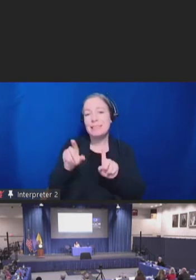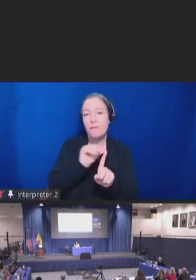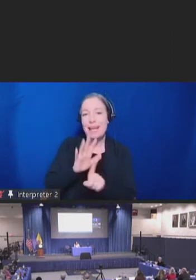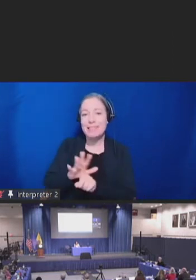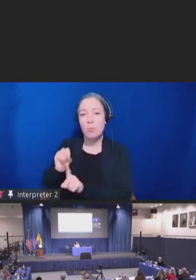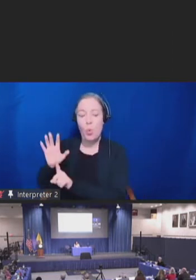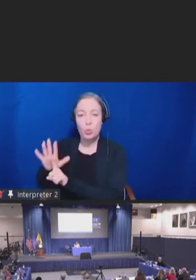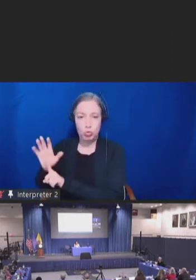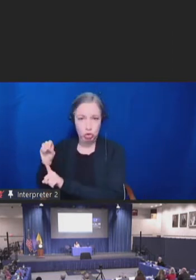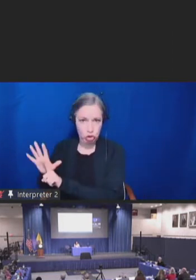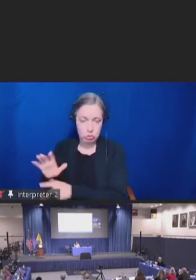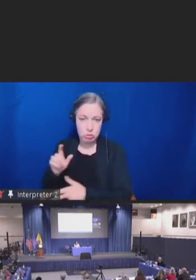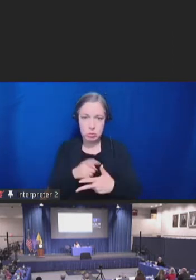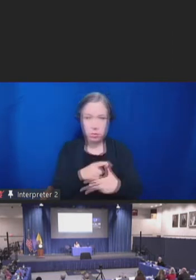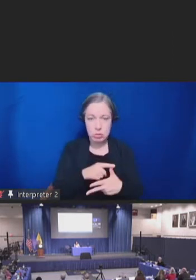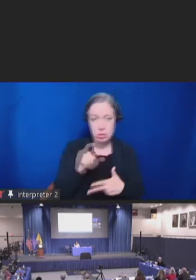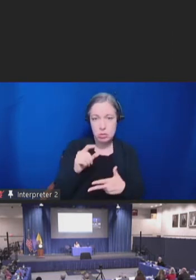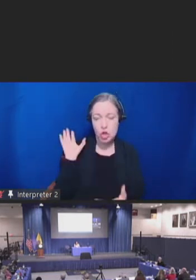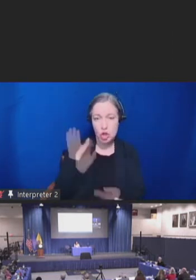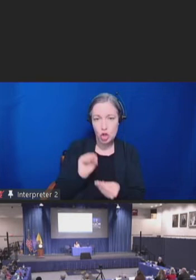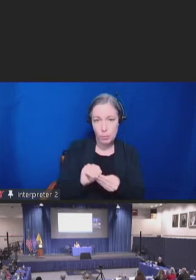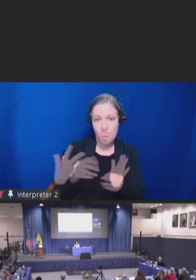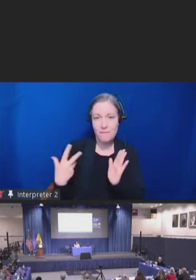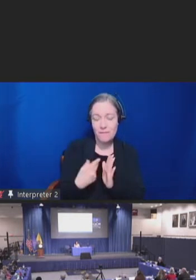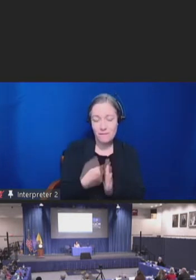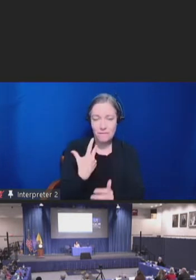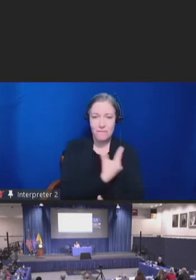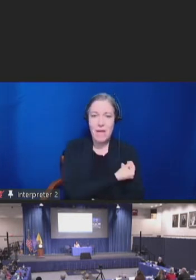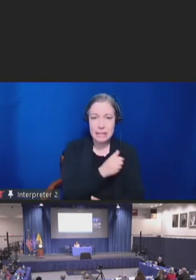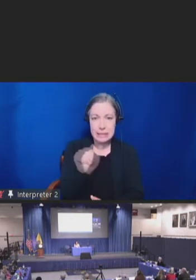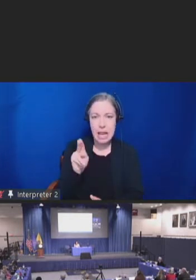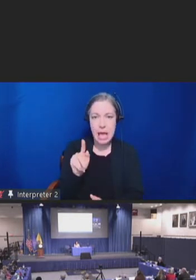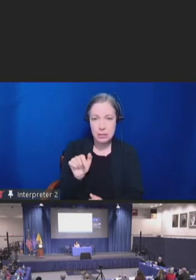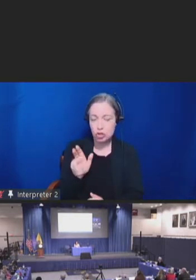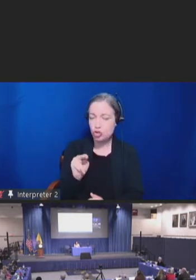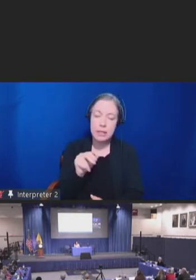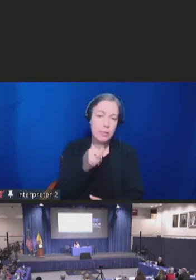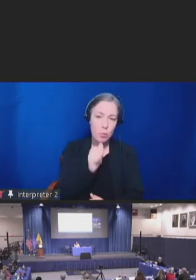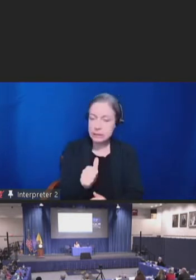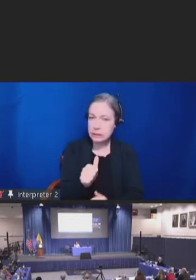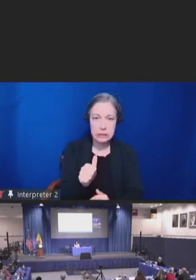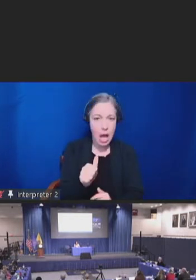Cumulative vaccine antigen was not significant. Average days under vaccinated was not significant.